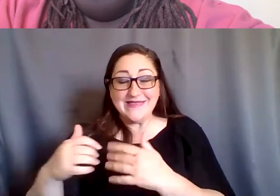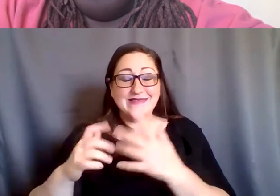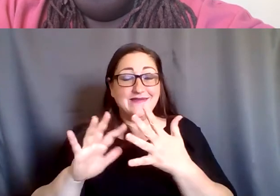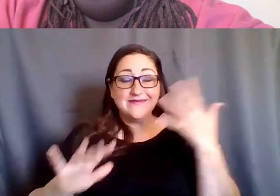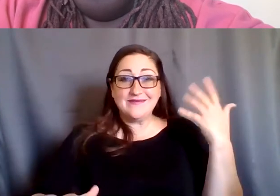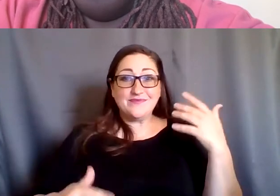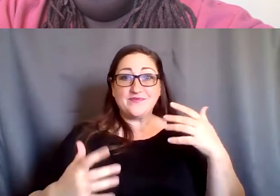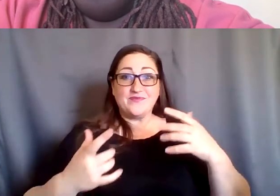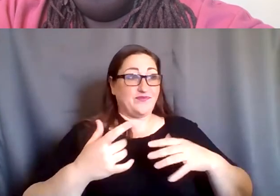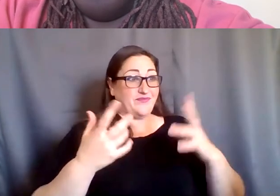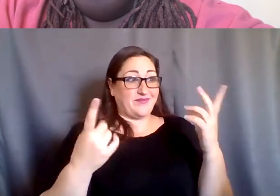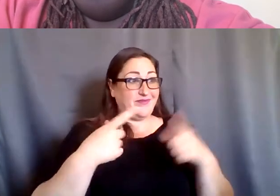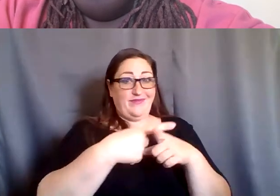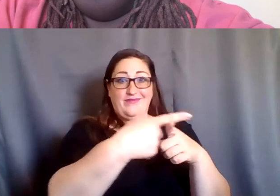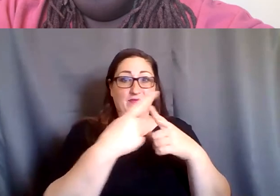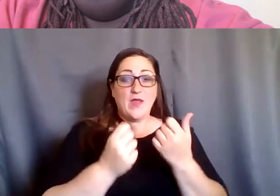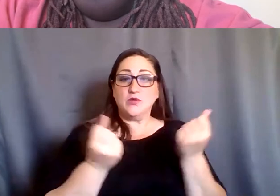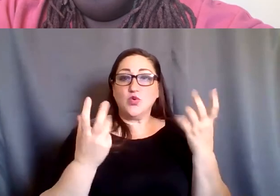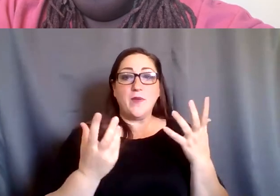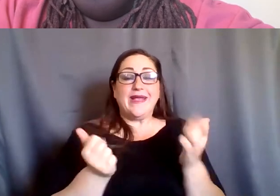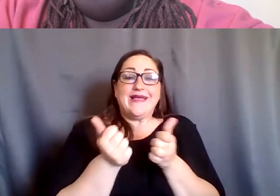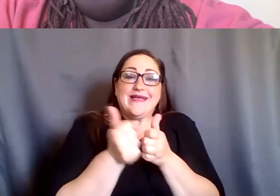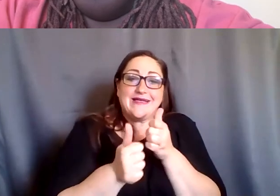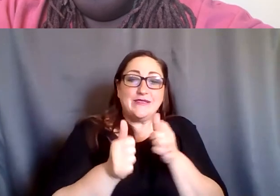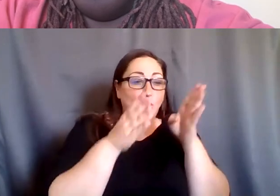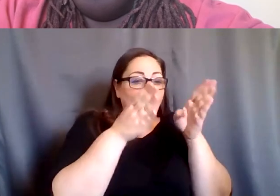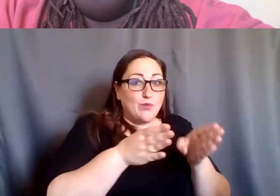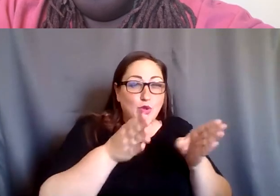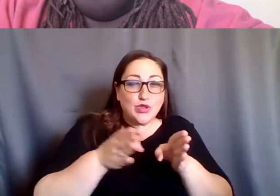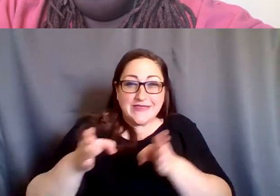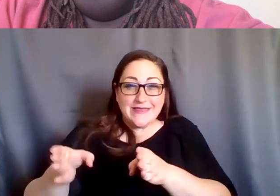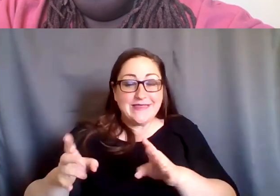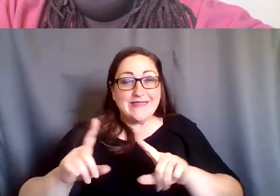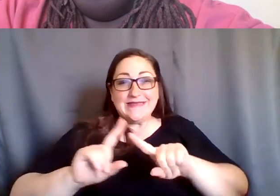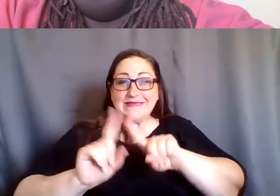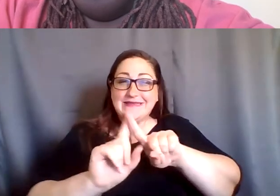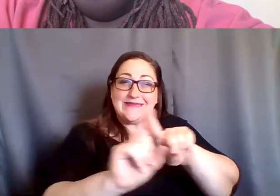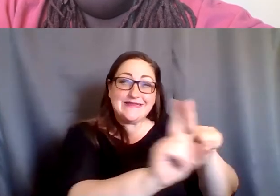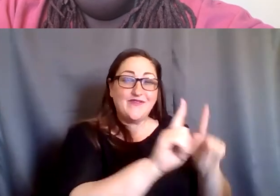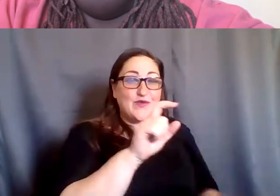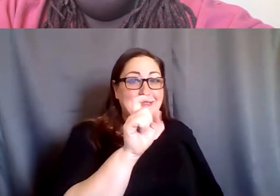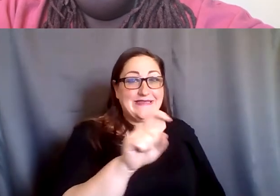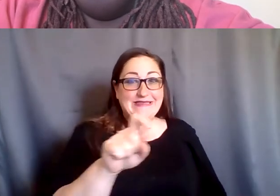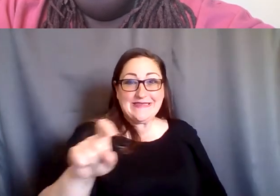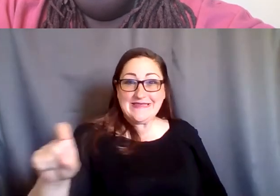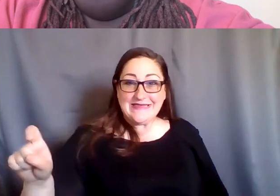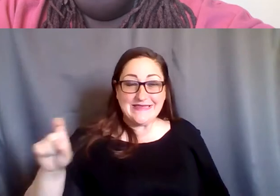It’s so different for everyone. We really have to do this, like, “everything but the kitchen sink” model, where we—like, Imani said early on,